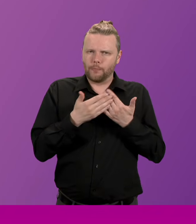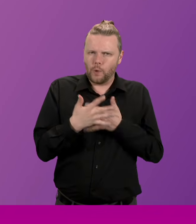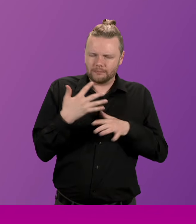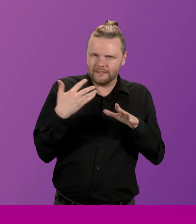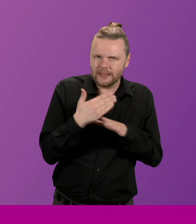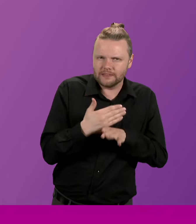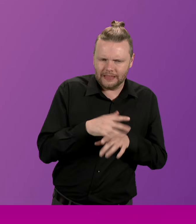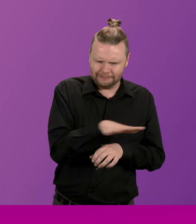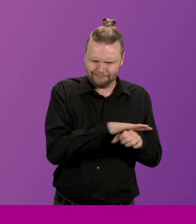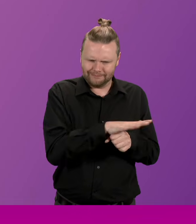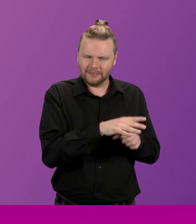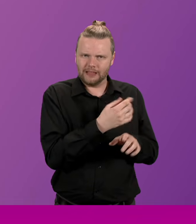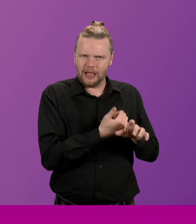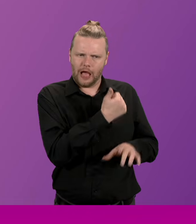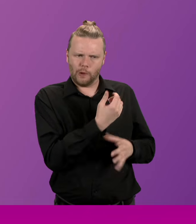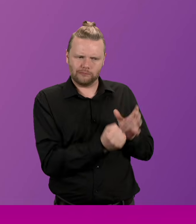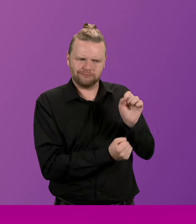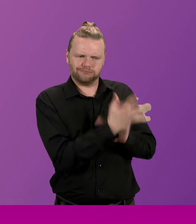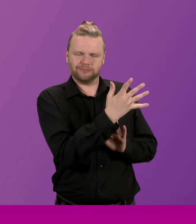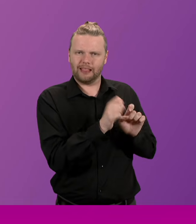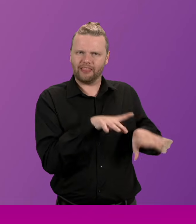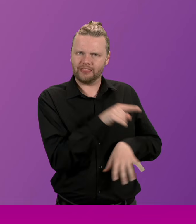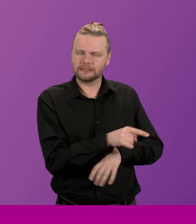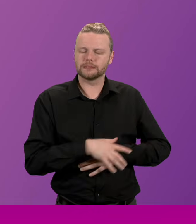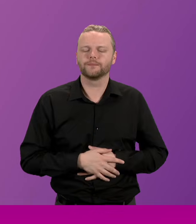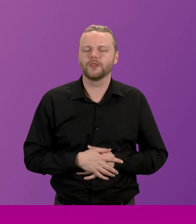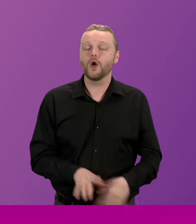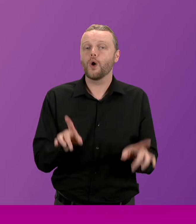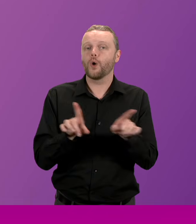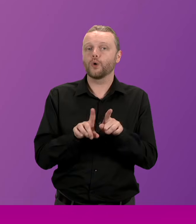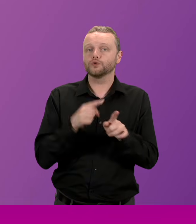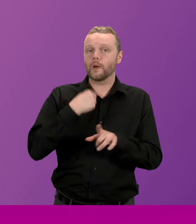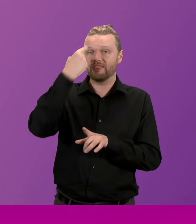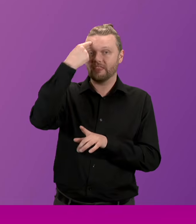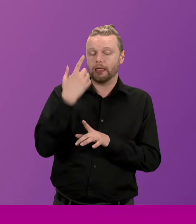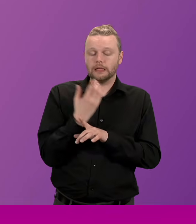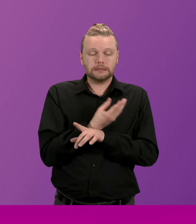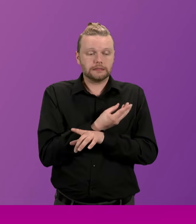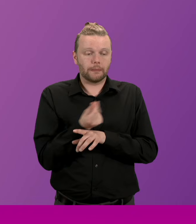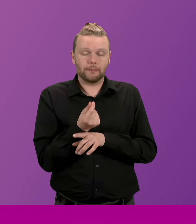the circumstances and causes of incidents of this type. I also consider that some of the investigations into such matters take